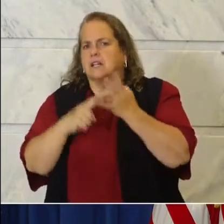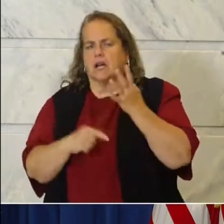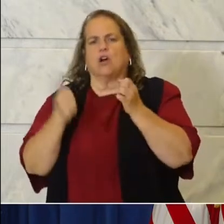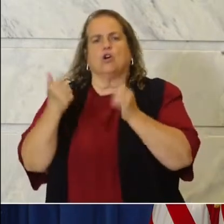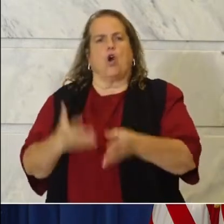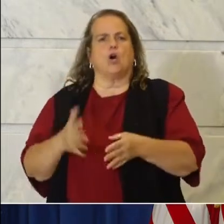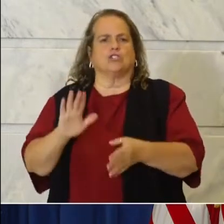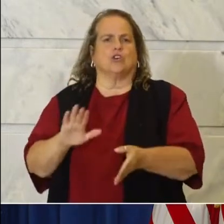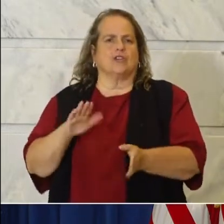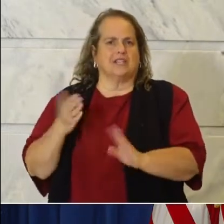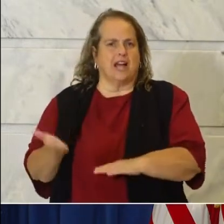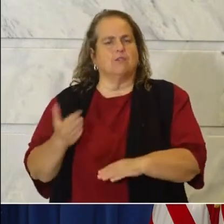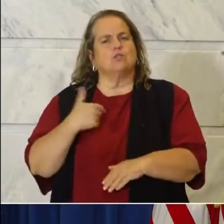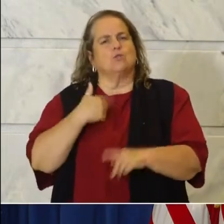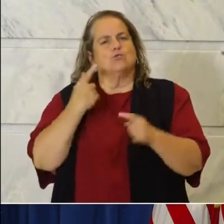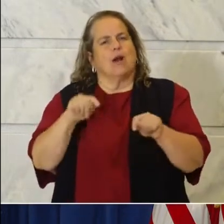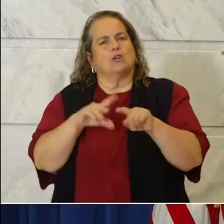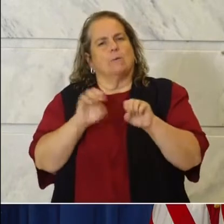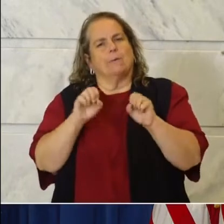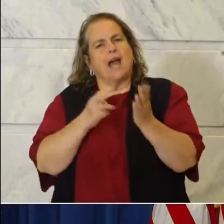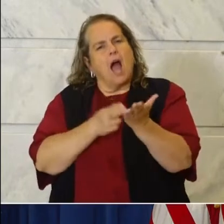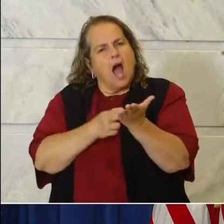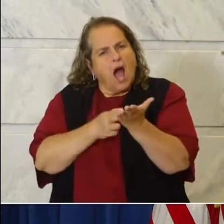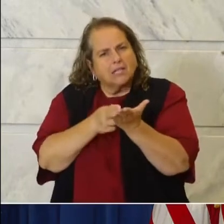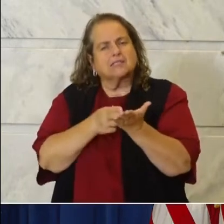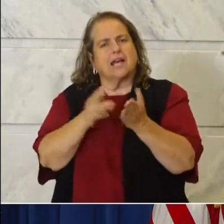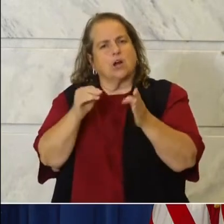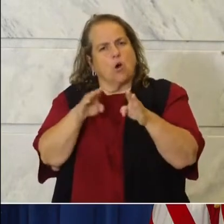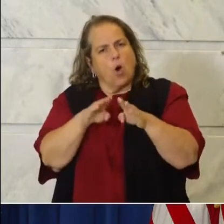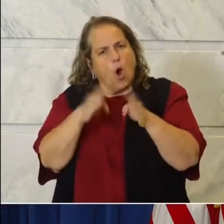as possible so that if we say it is covert related, we believe Corona virus